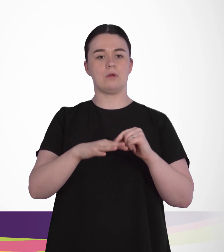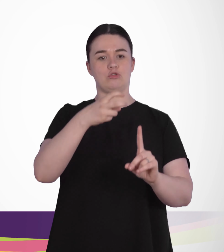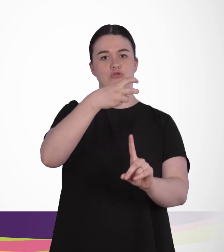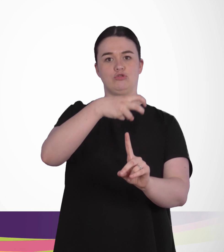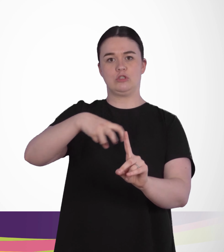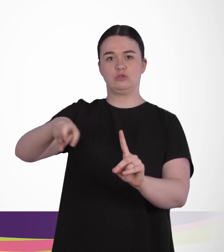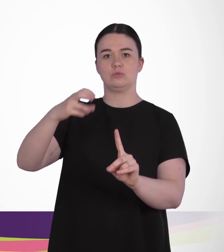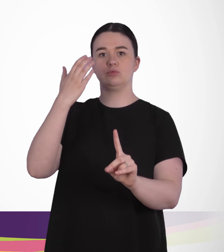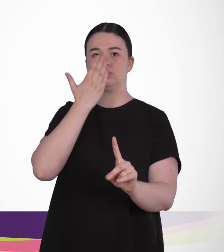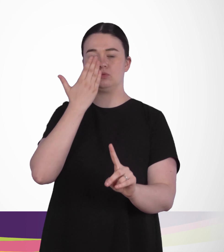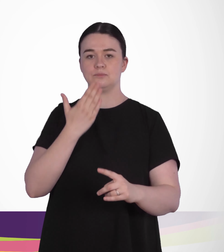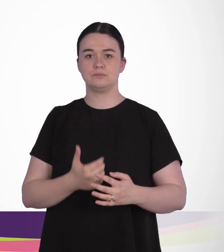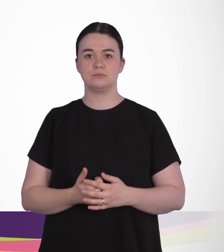transition to school years.